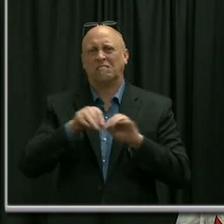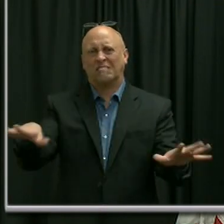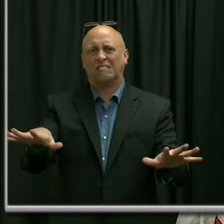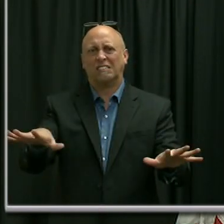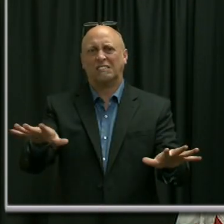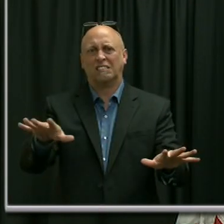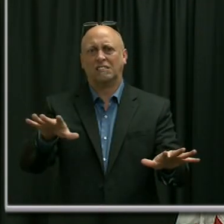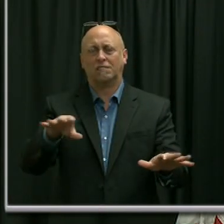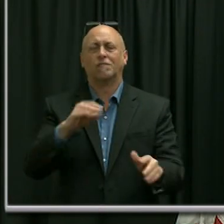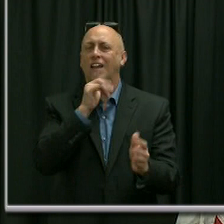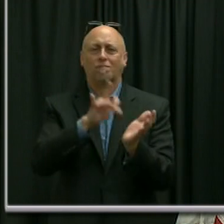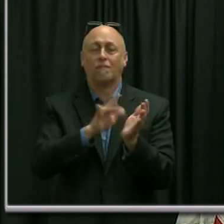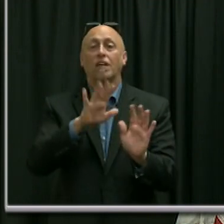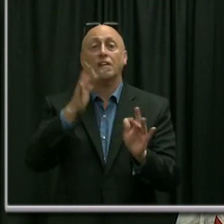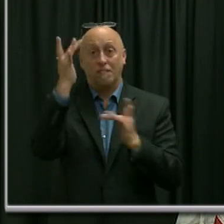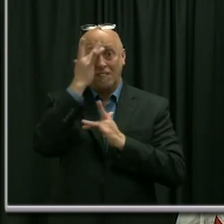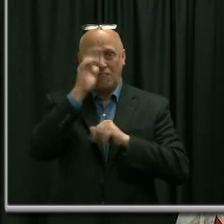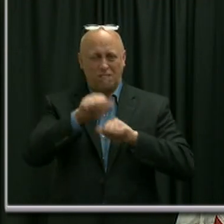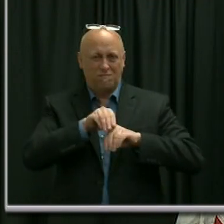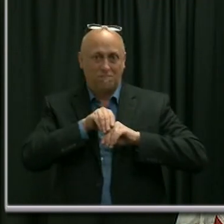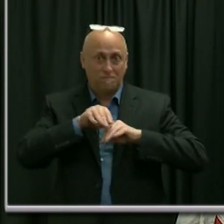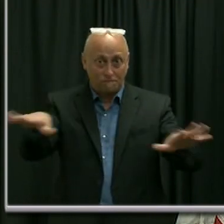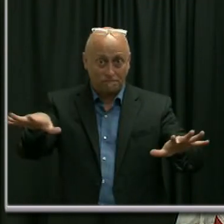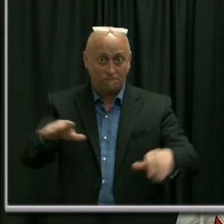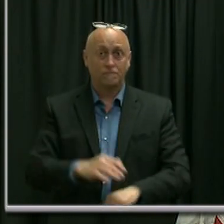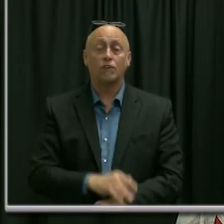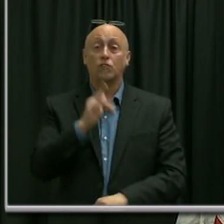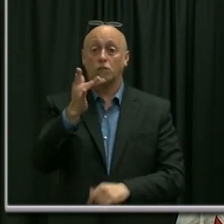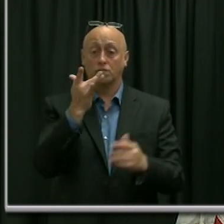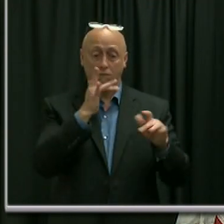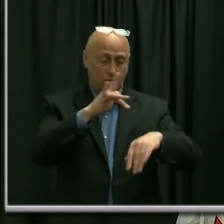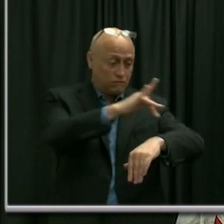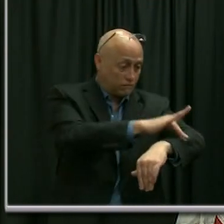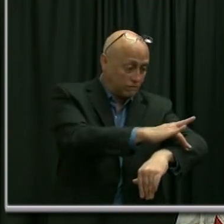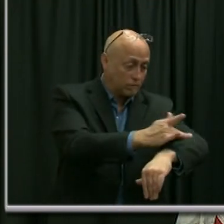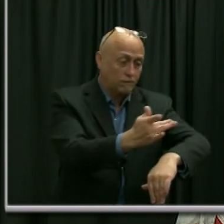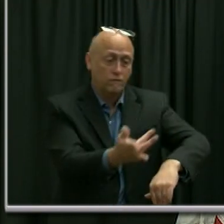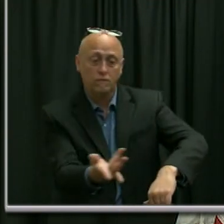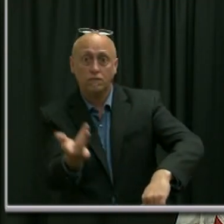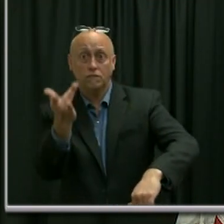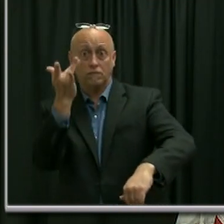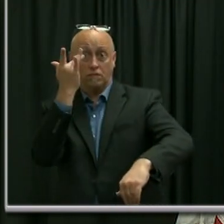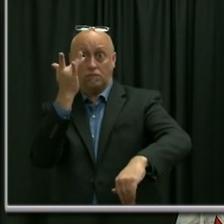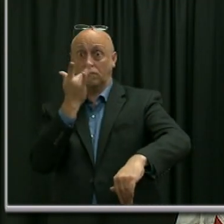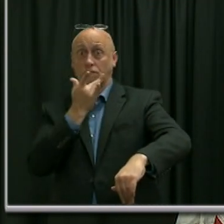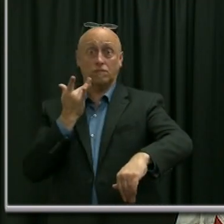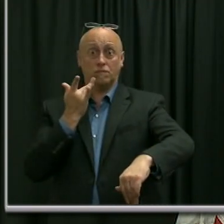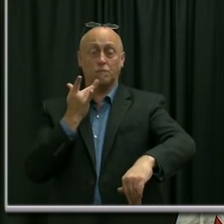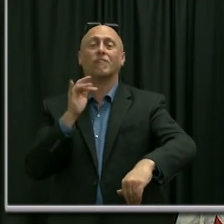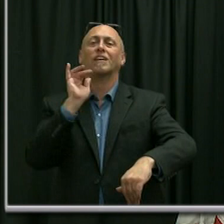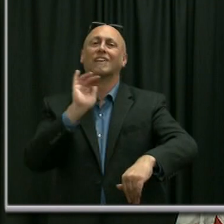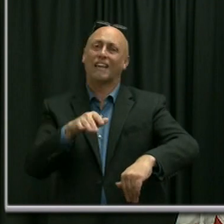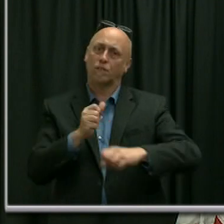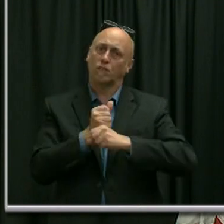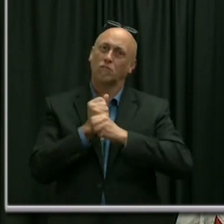CAN BE EASILY TRANSMITTED SO WHEN YOU TRY A SURFACE THAT'S CONTAMINATED. AND TOUCH YOUR T.